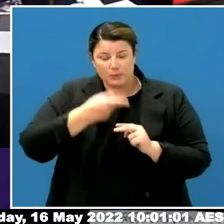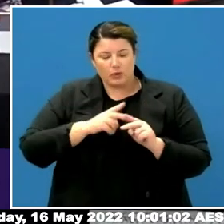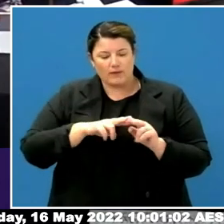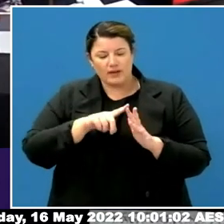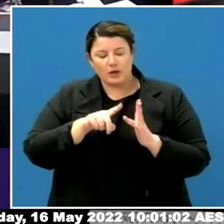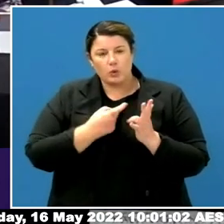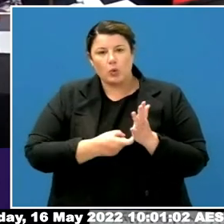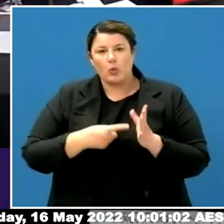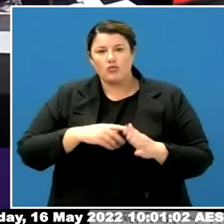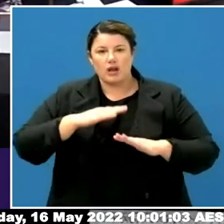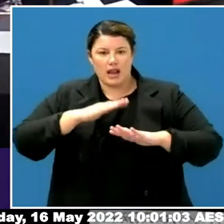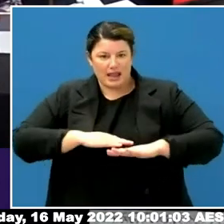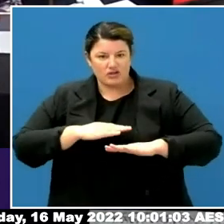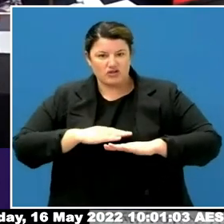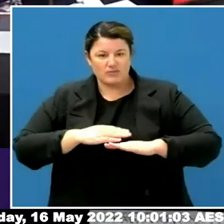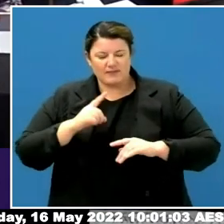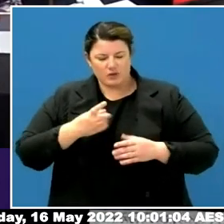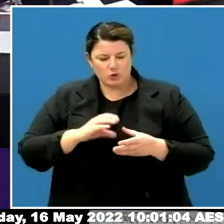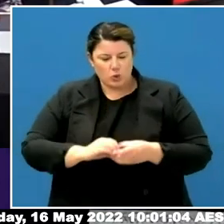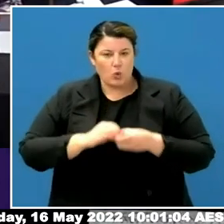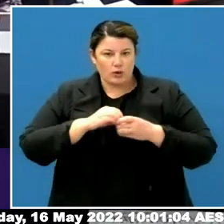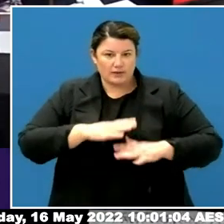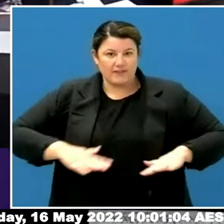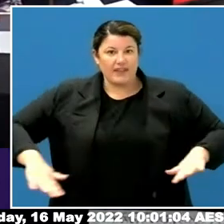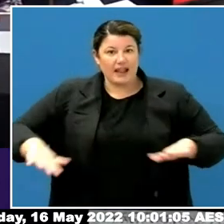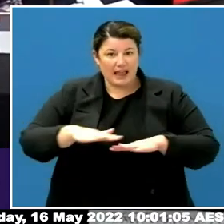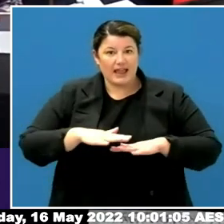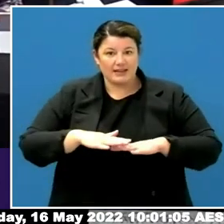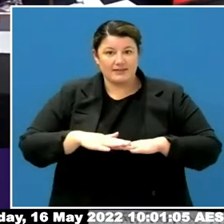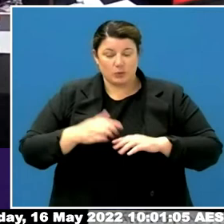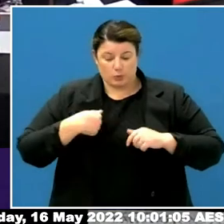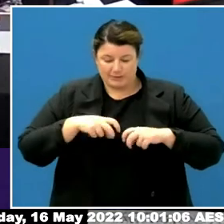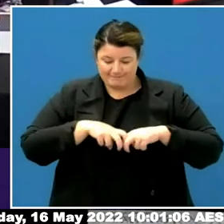traditional custodians of the land on which my colleagues and I are sitting today.